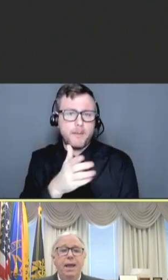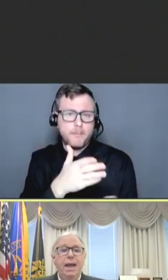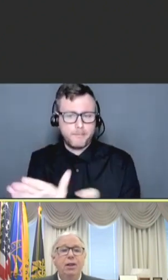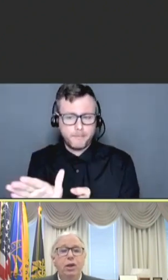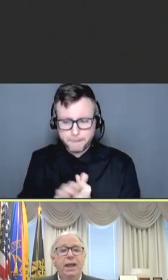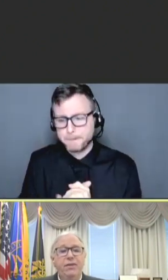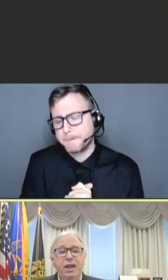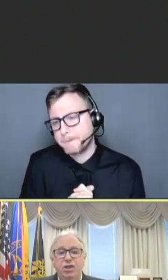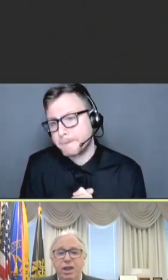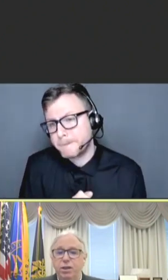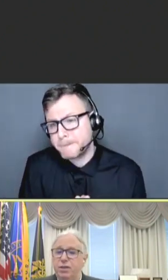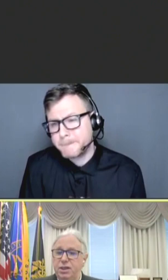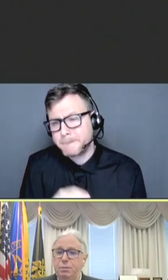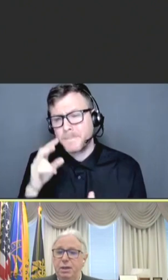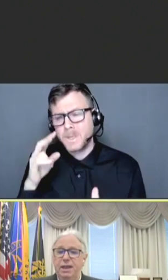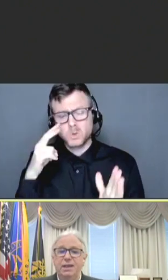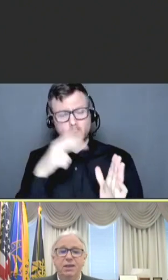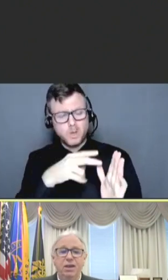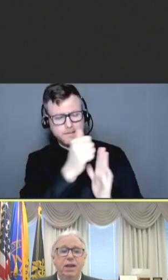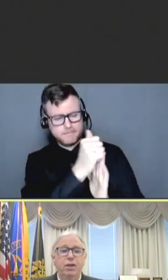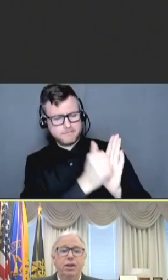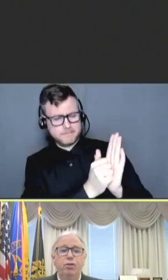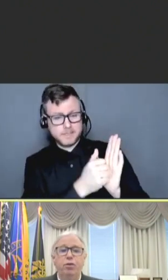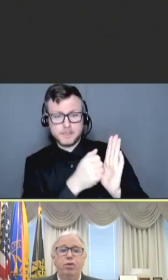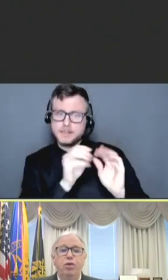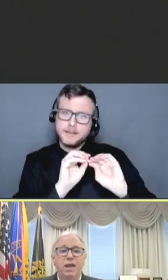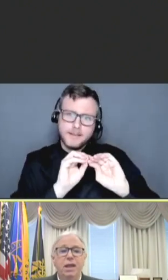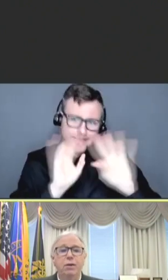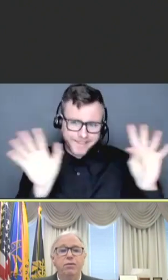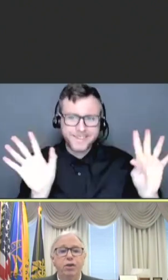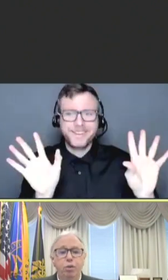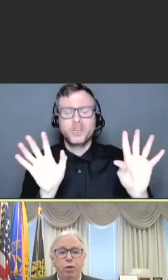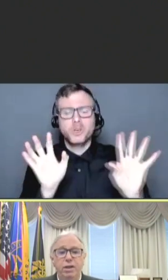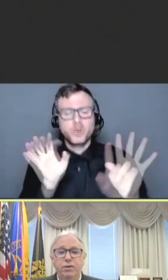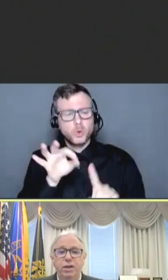And looking at the agenda for this meeting, it is clear that, through the unique viewpoint of